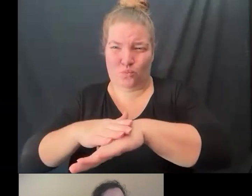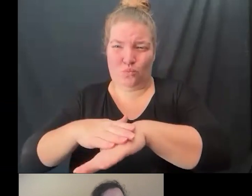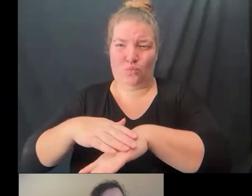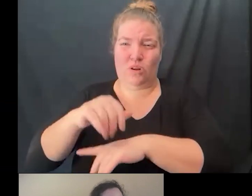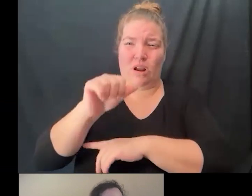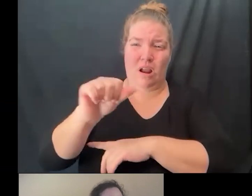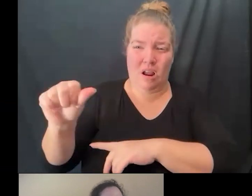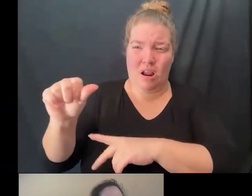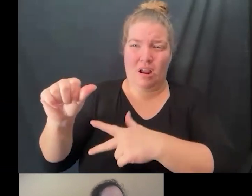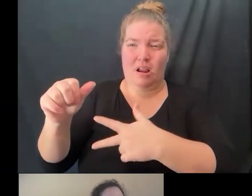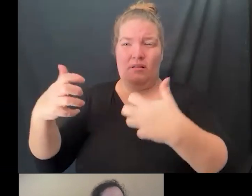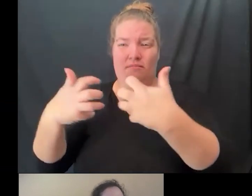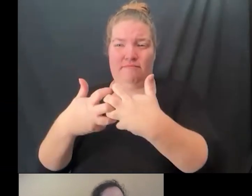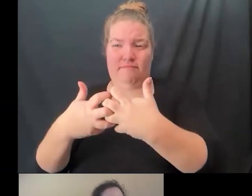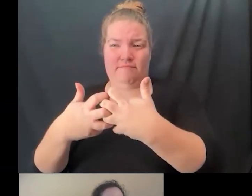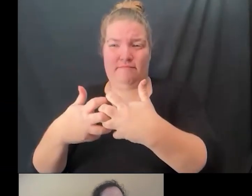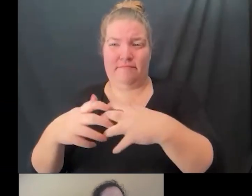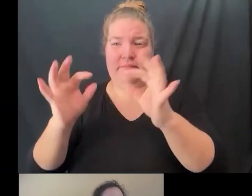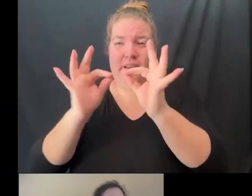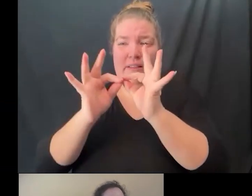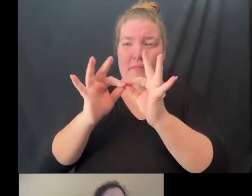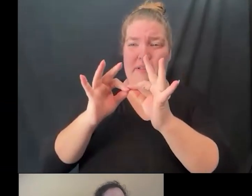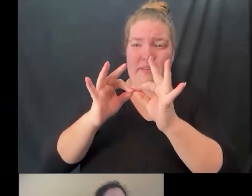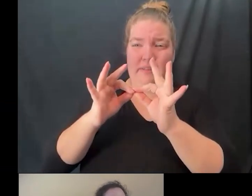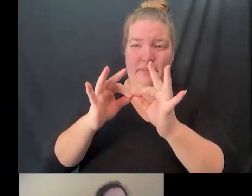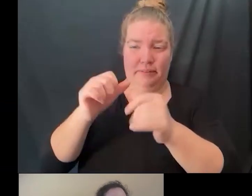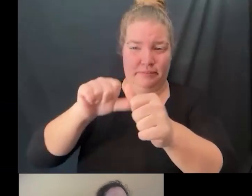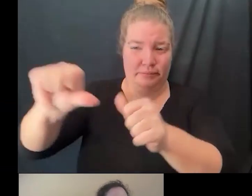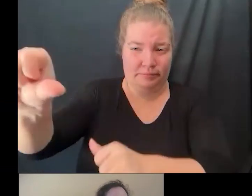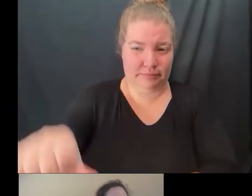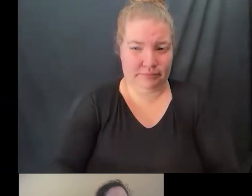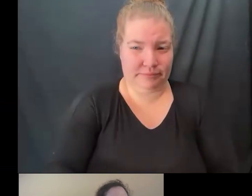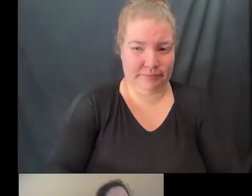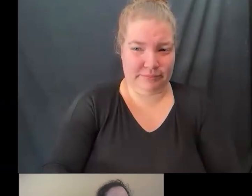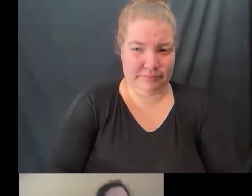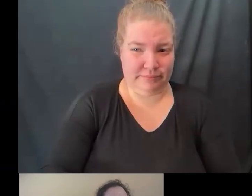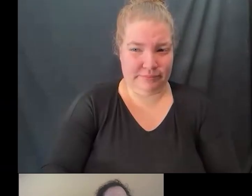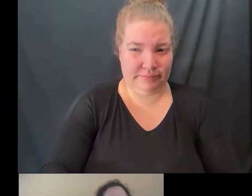today, but we are going to focus on AA conformance, 2.1 AA conformance.